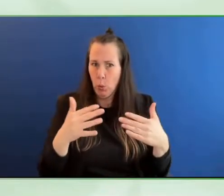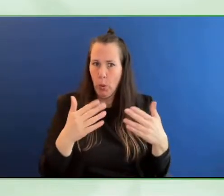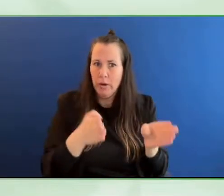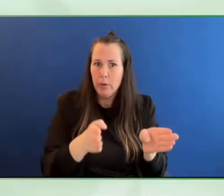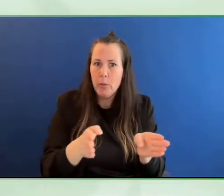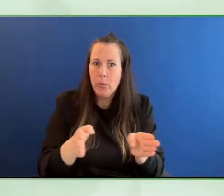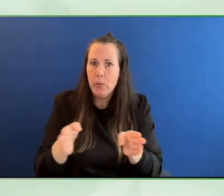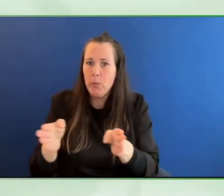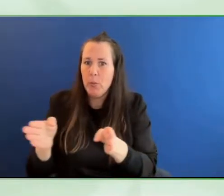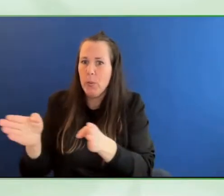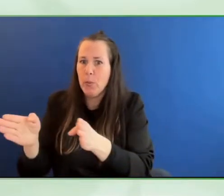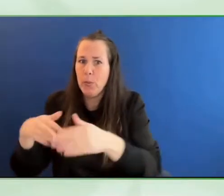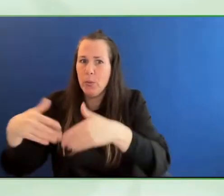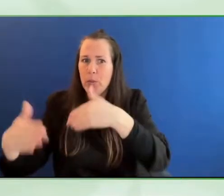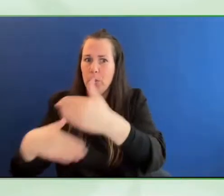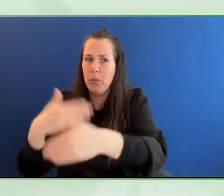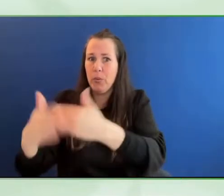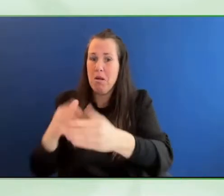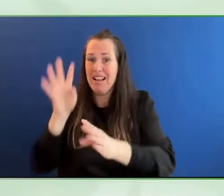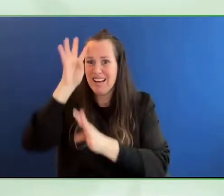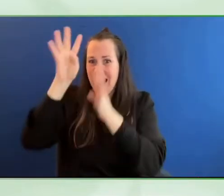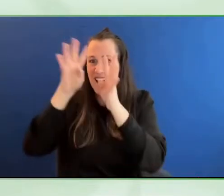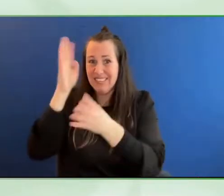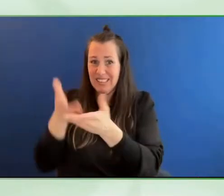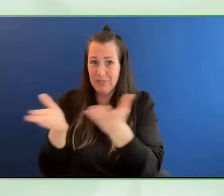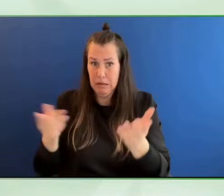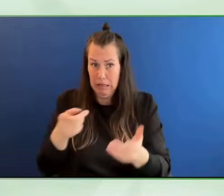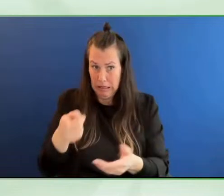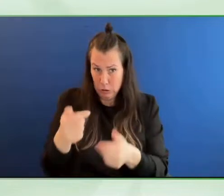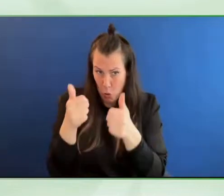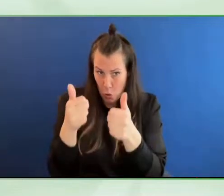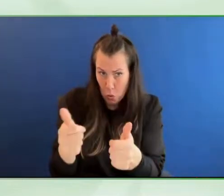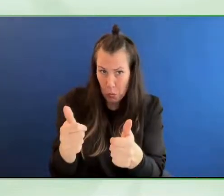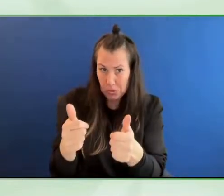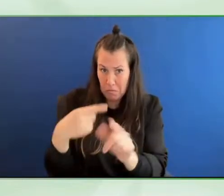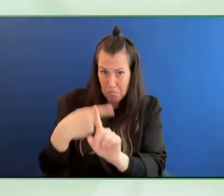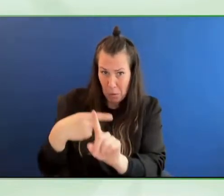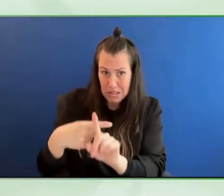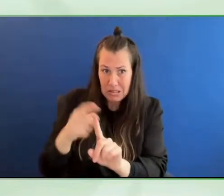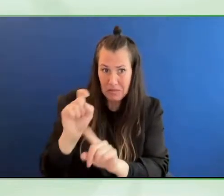a writer, if you can't find the words because you are working in a creative or visual medium